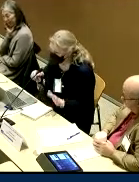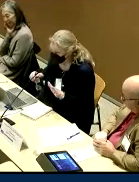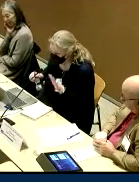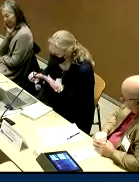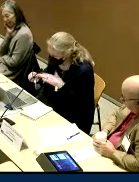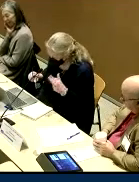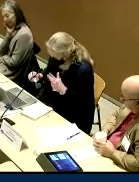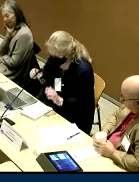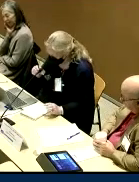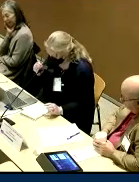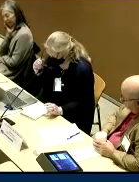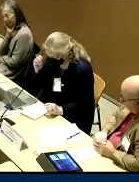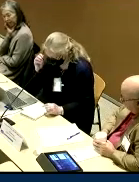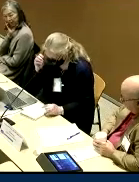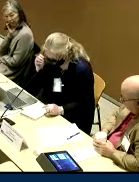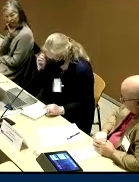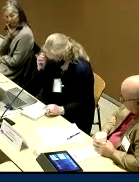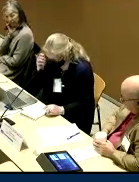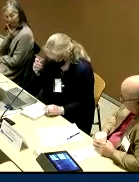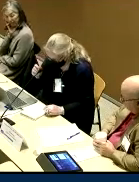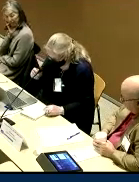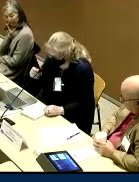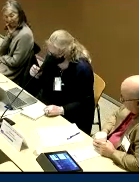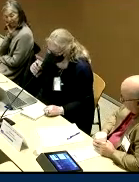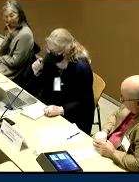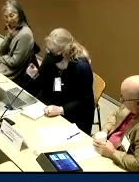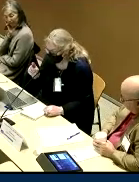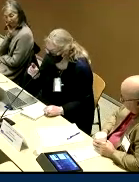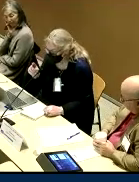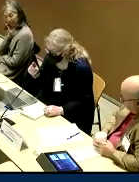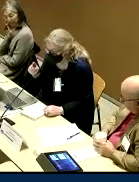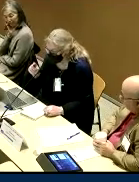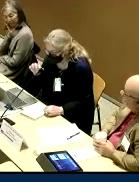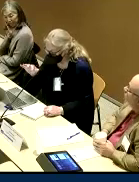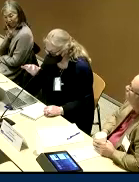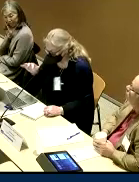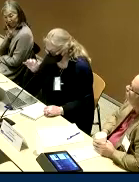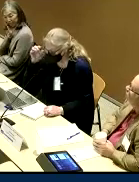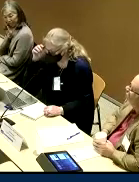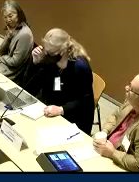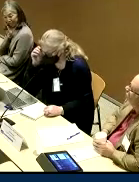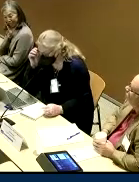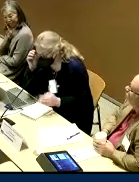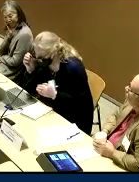Really, really good. Now, here's the challenge that I see.